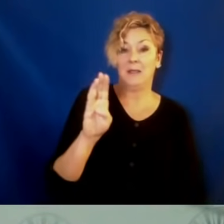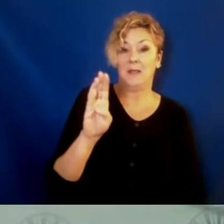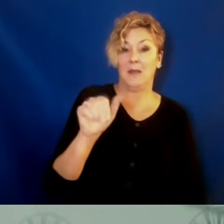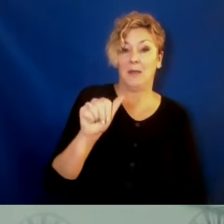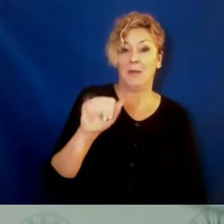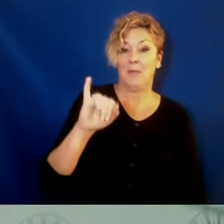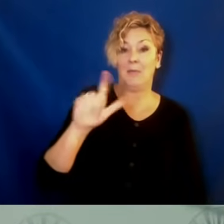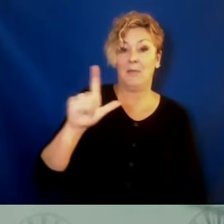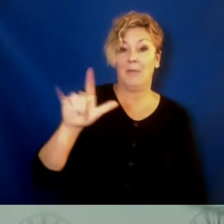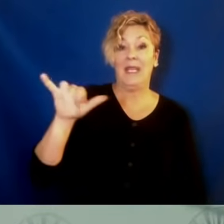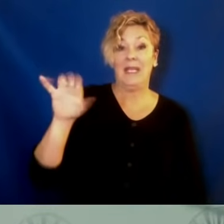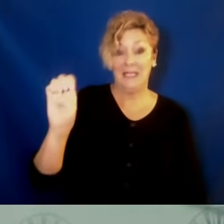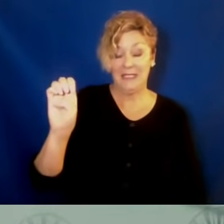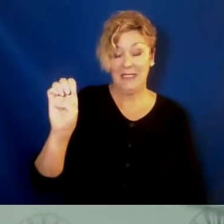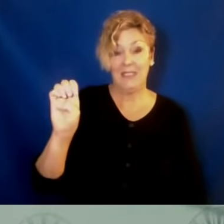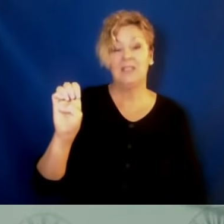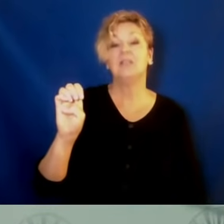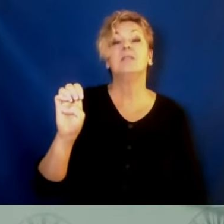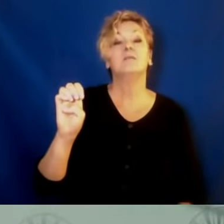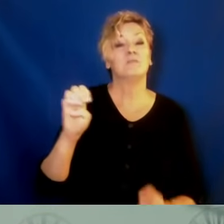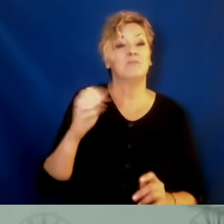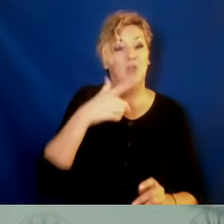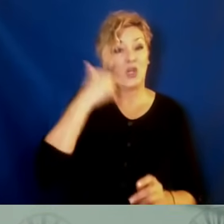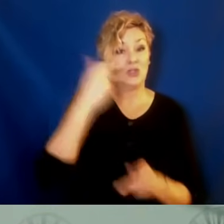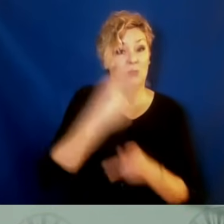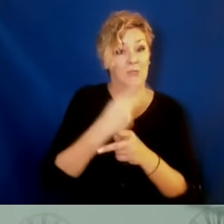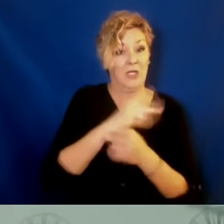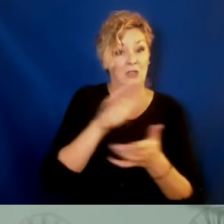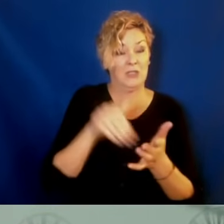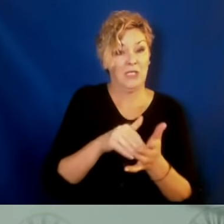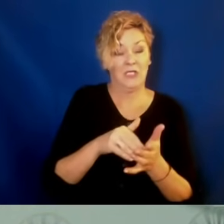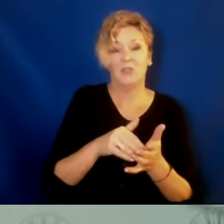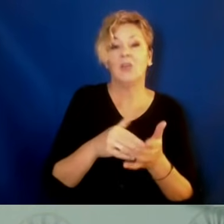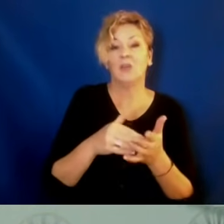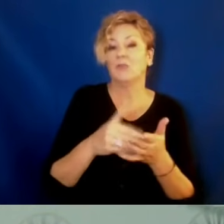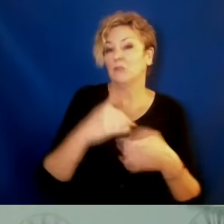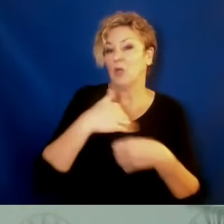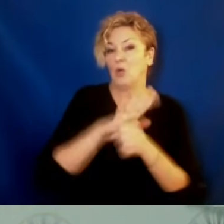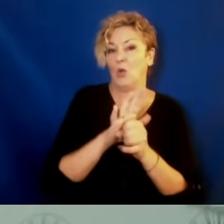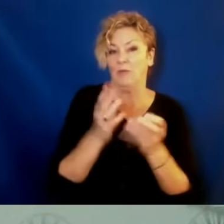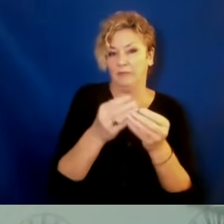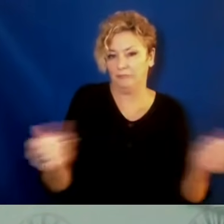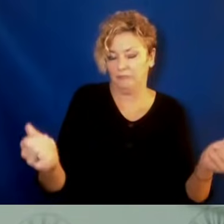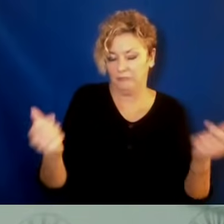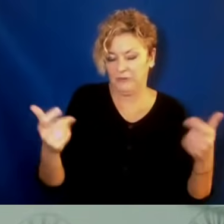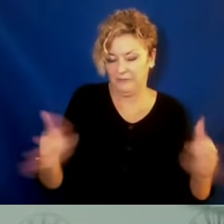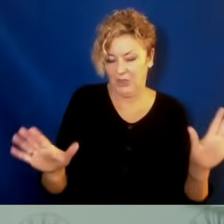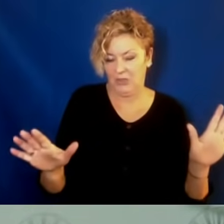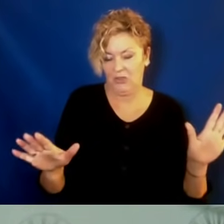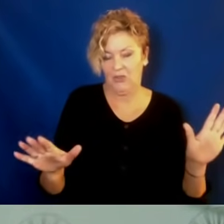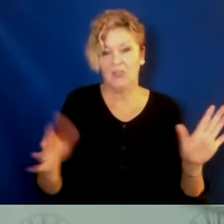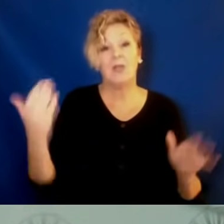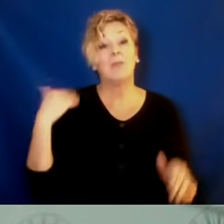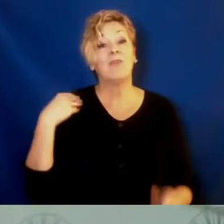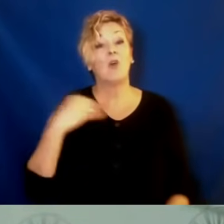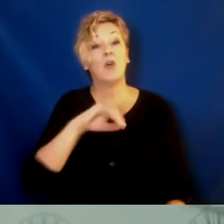was declared over. At this time, we have 28 active outbreaks in the healthcare system, 26 and long-term care